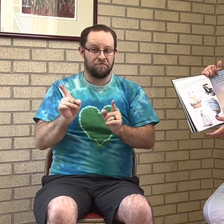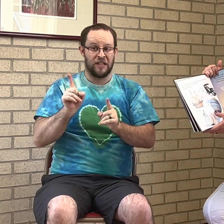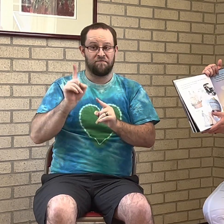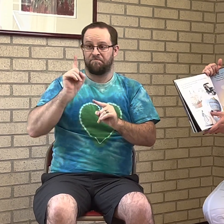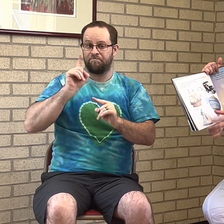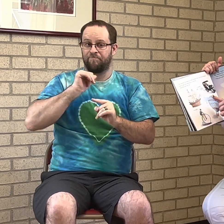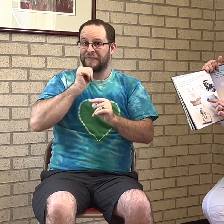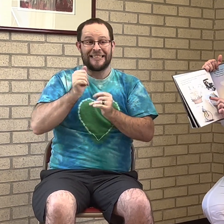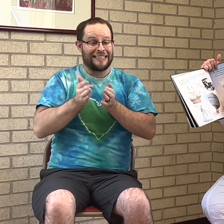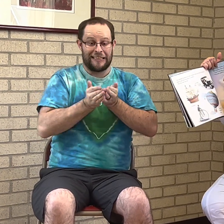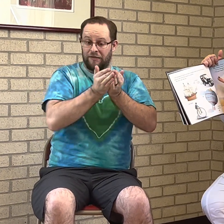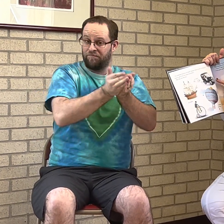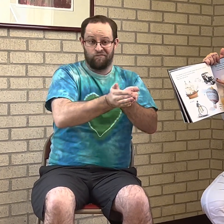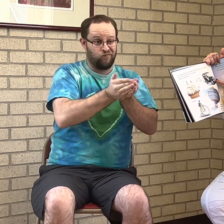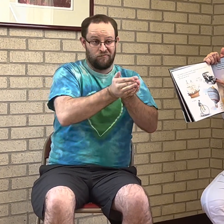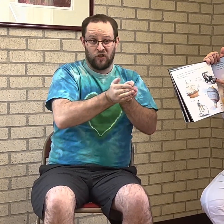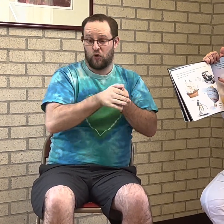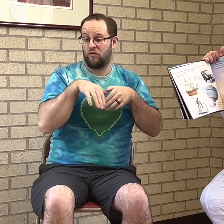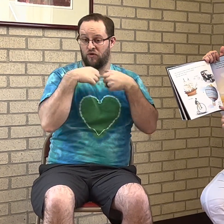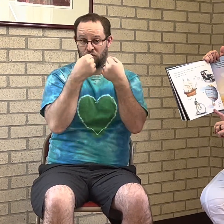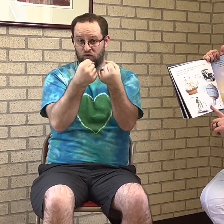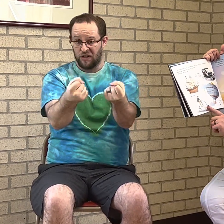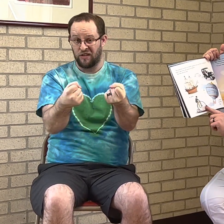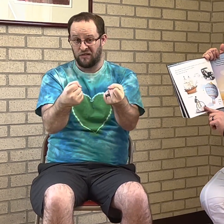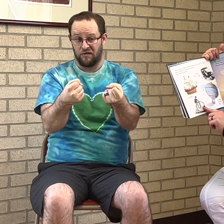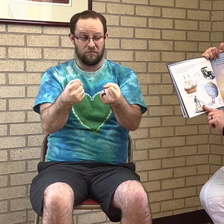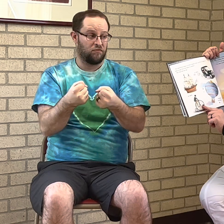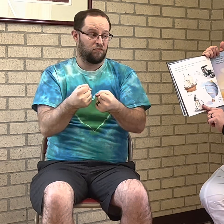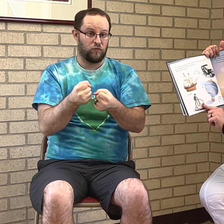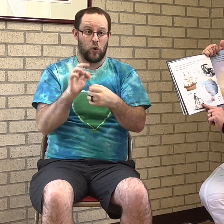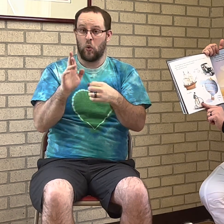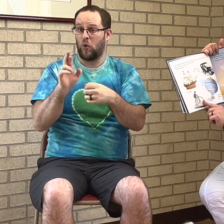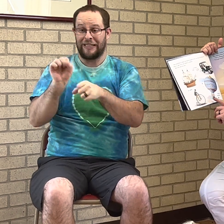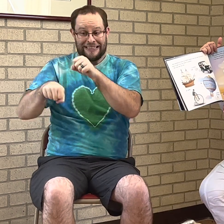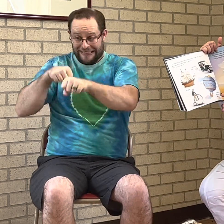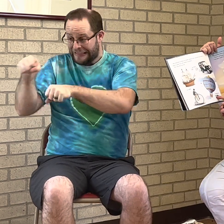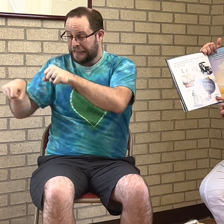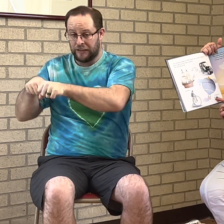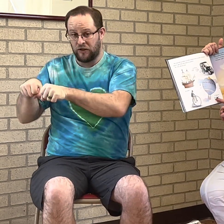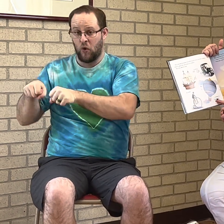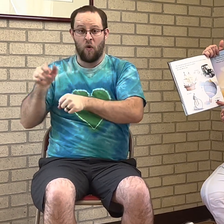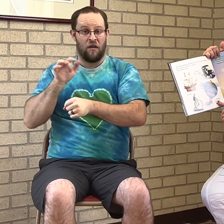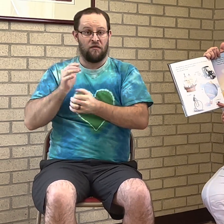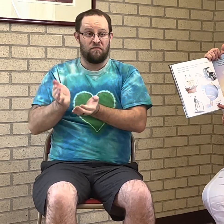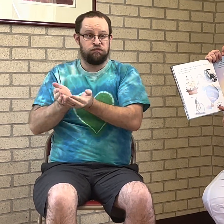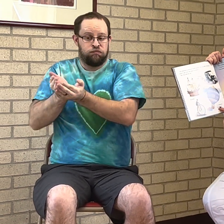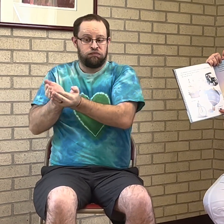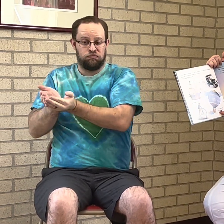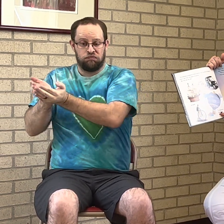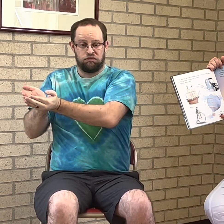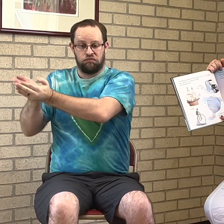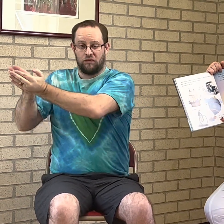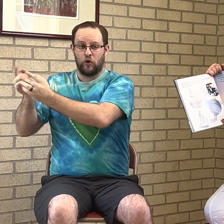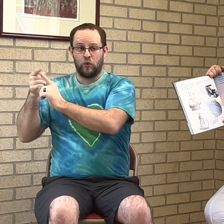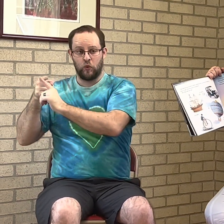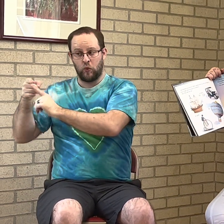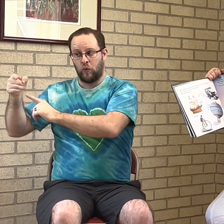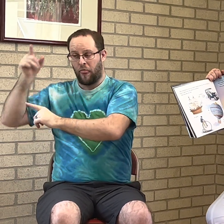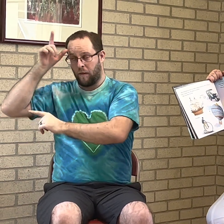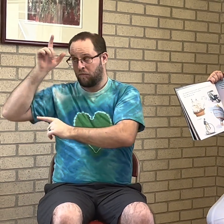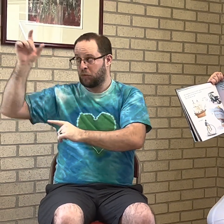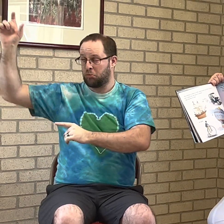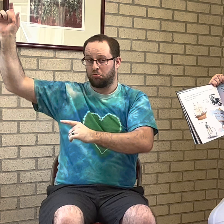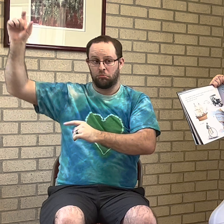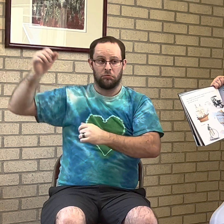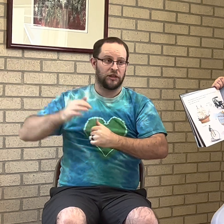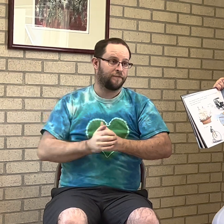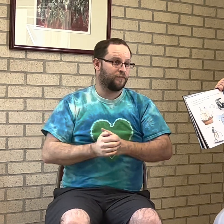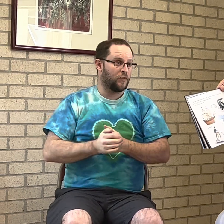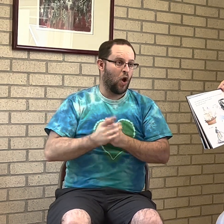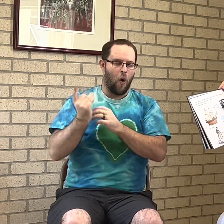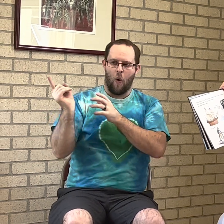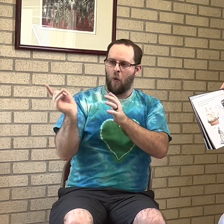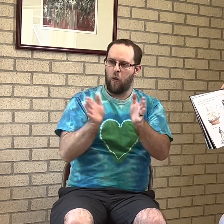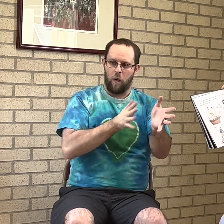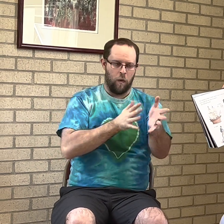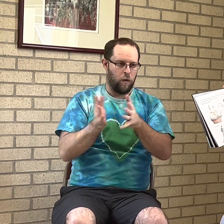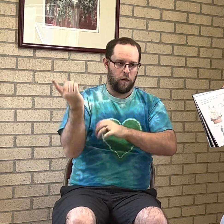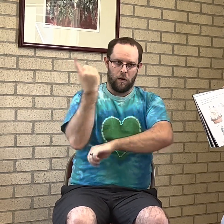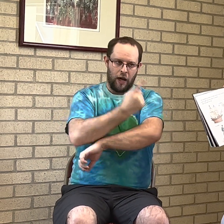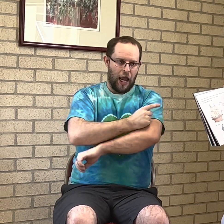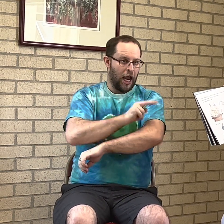sail or drive or cycle or float to the Moon. Then on a windy day in North Carolina the